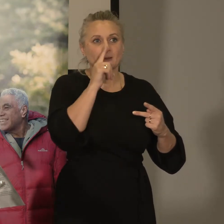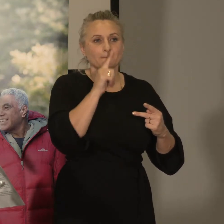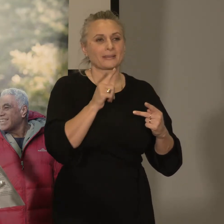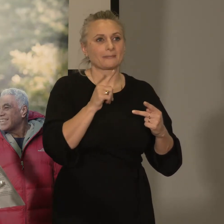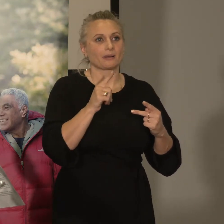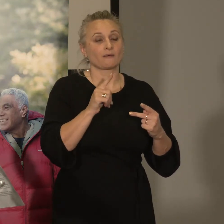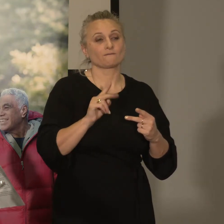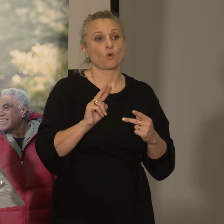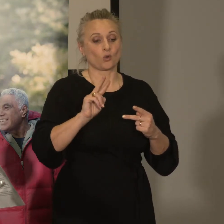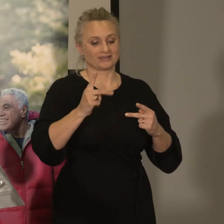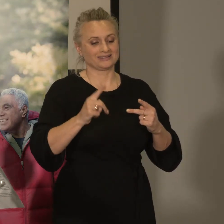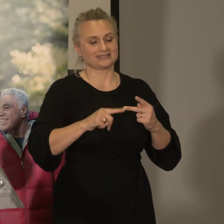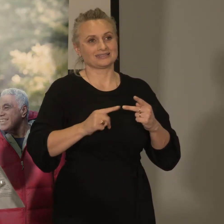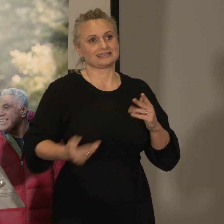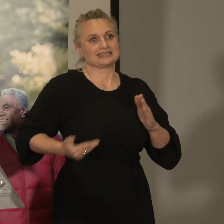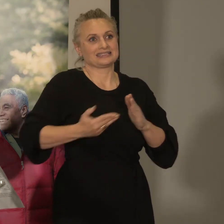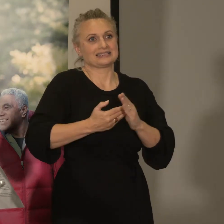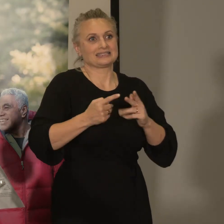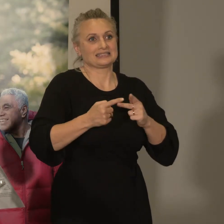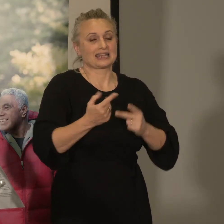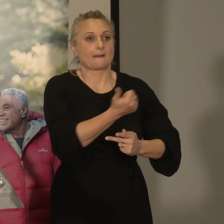over 50 years who we have